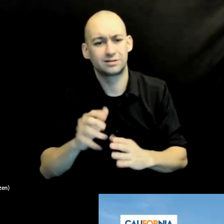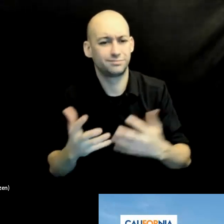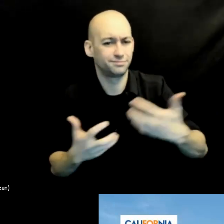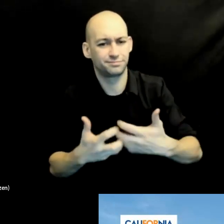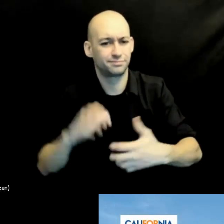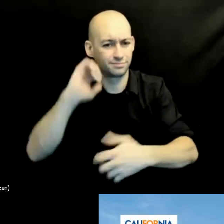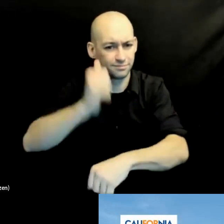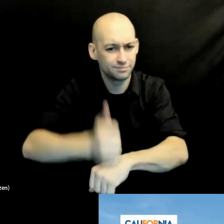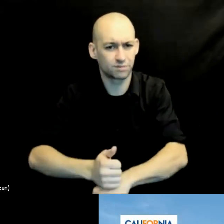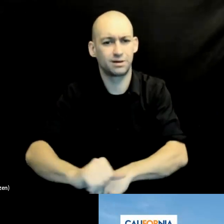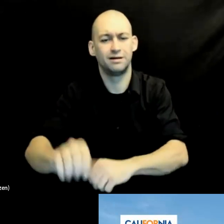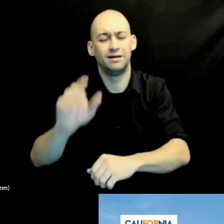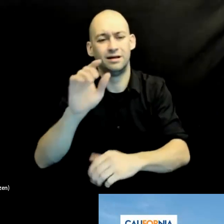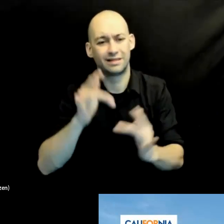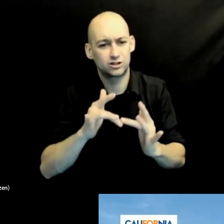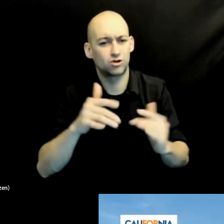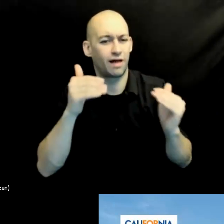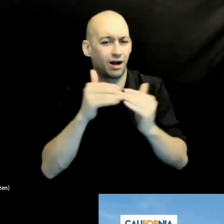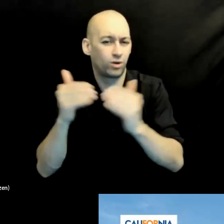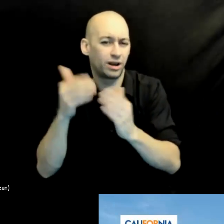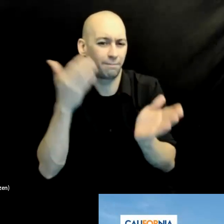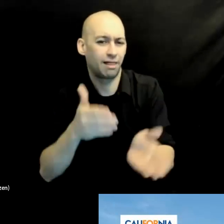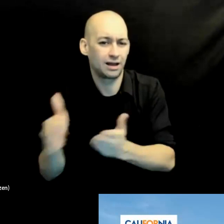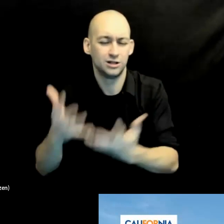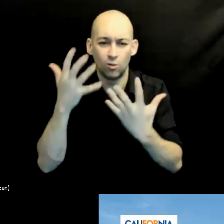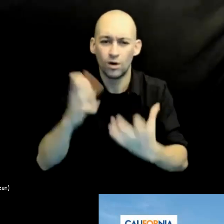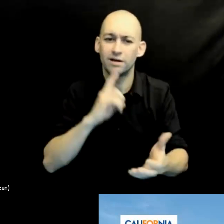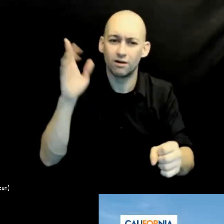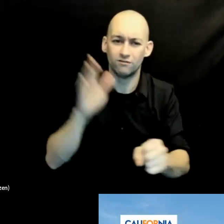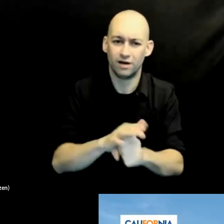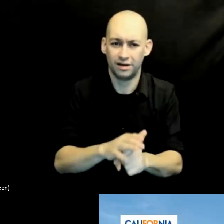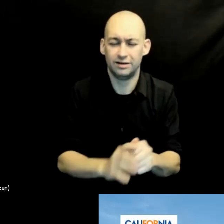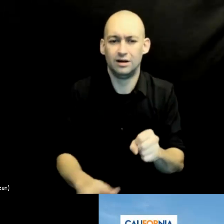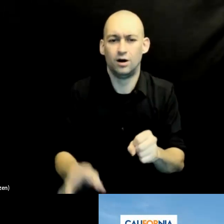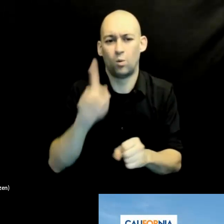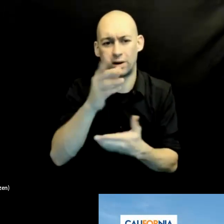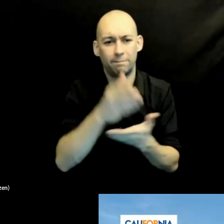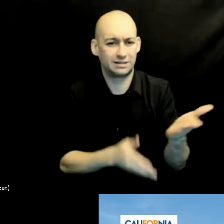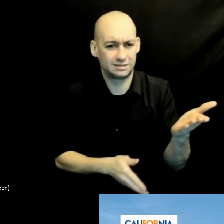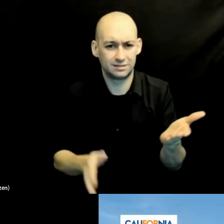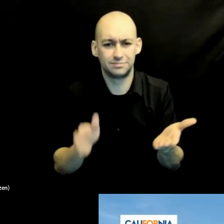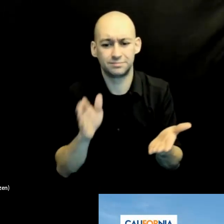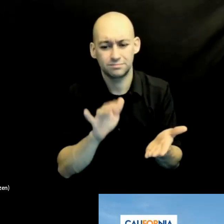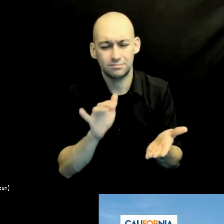the Digital Equity Plan so wanted to clarify. You know, one piece that we've opened the DEEM